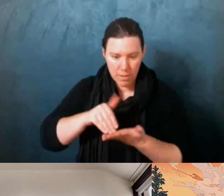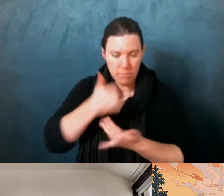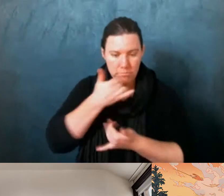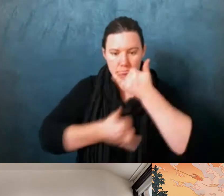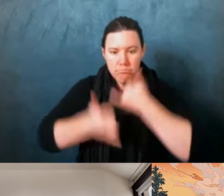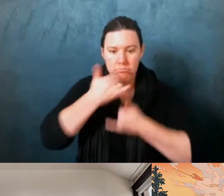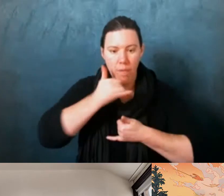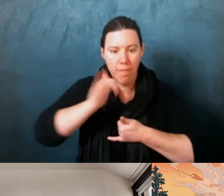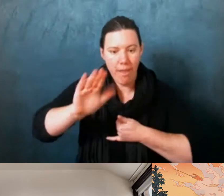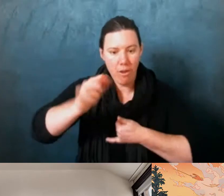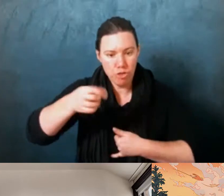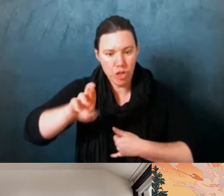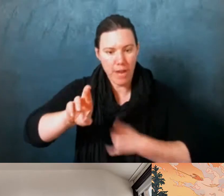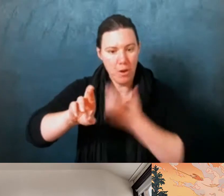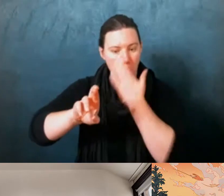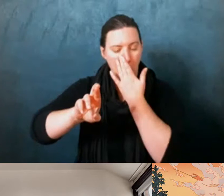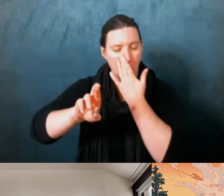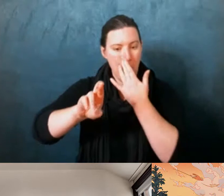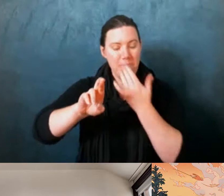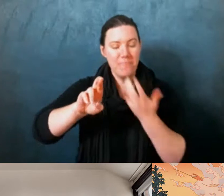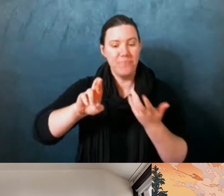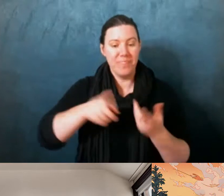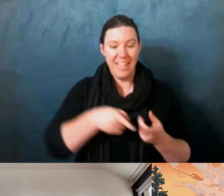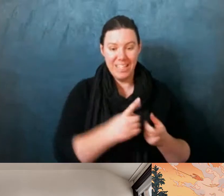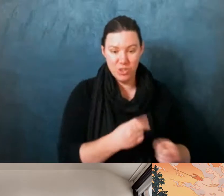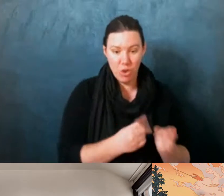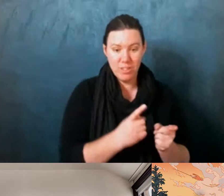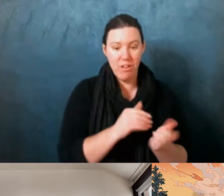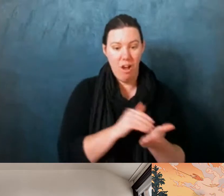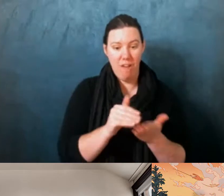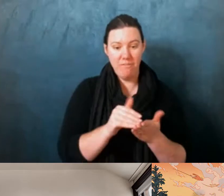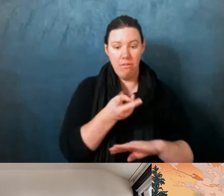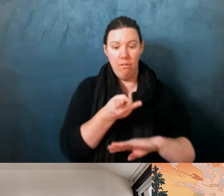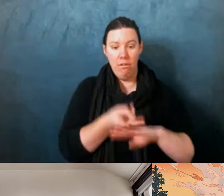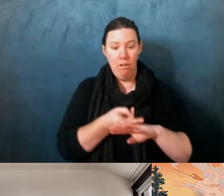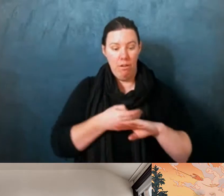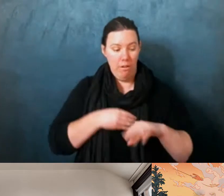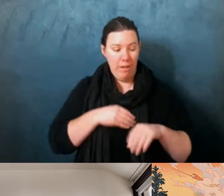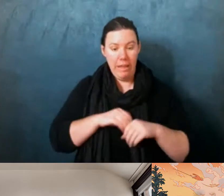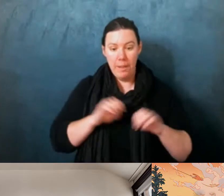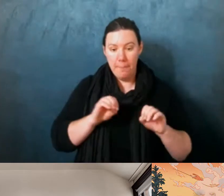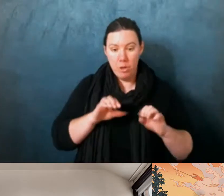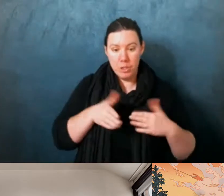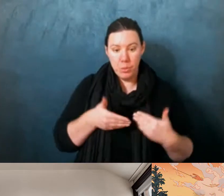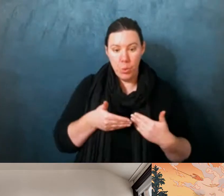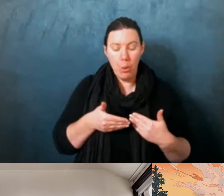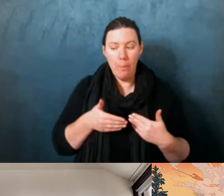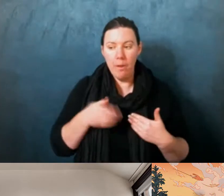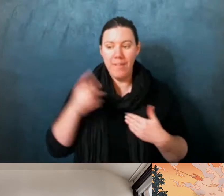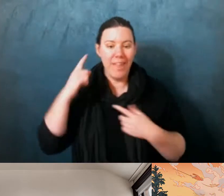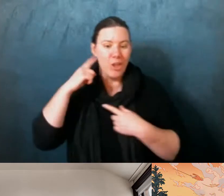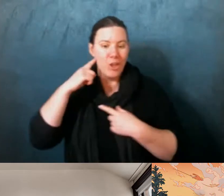They lay in emergency rooms and hear nurses tittering and making comments about their appearance out in the hallway.